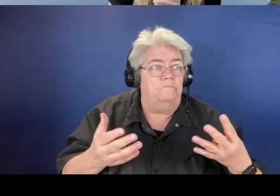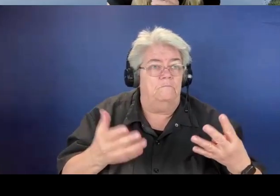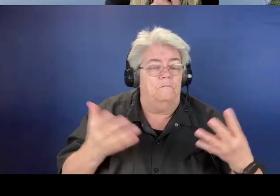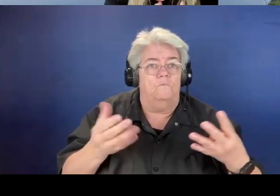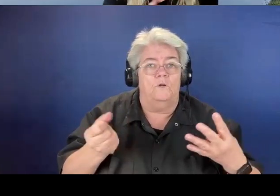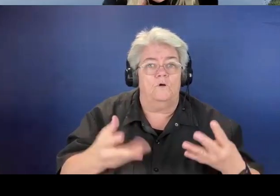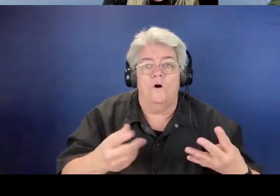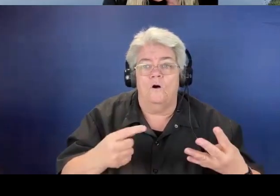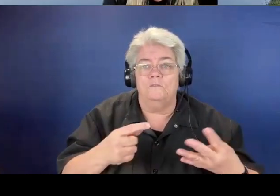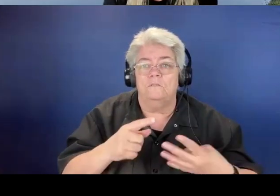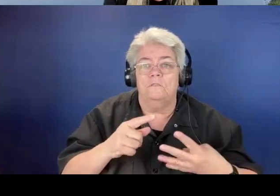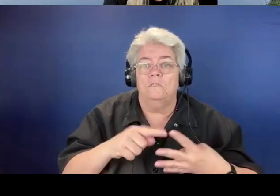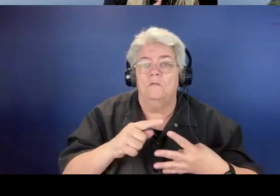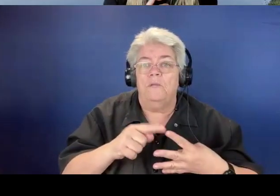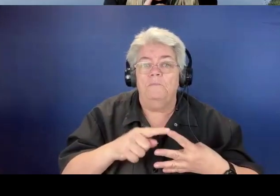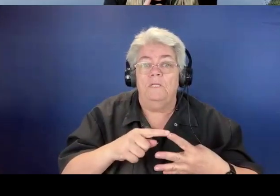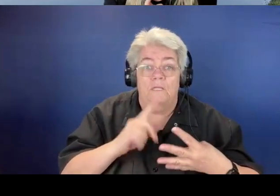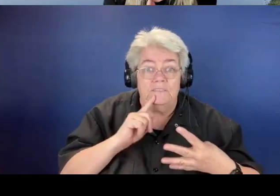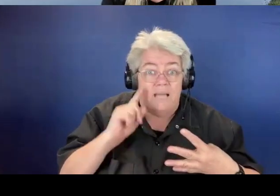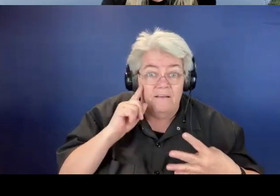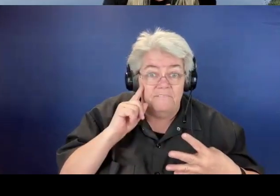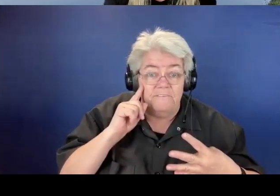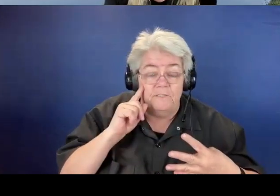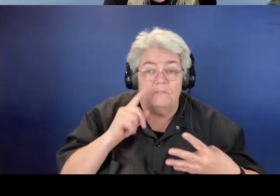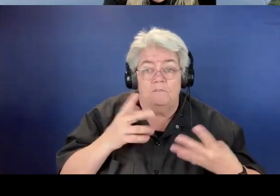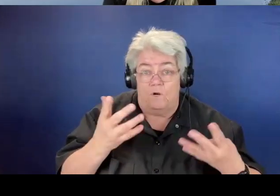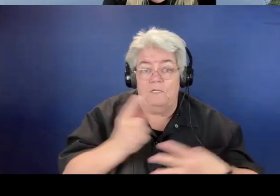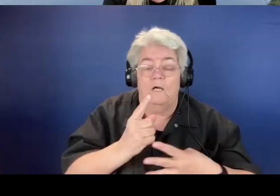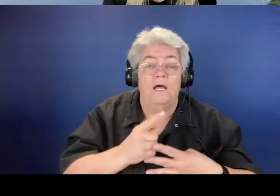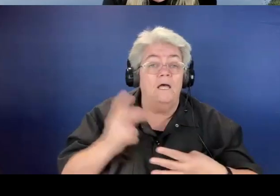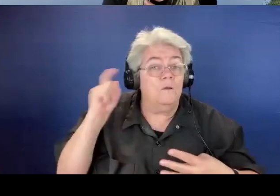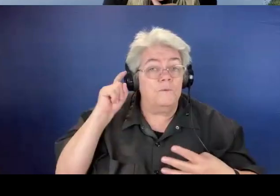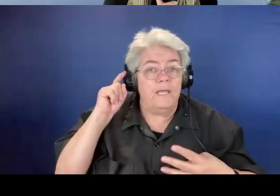First, maybe the child isn't aided well with his hearing device.